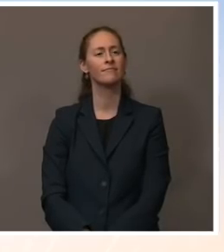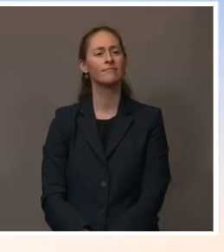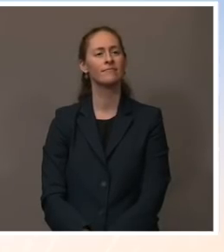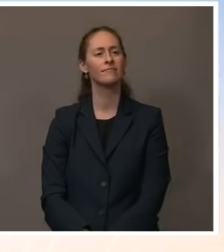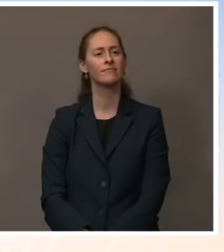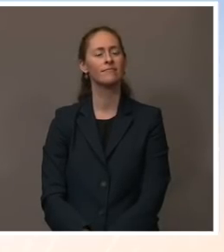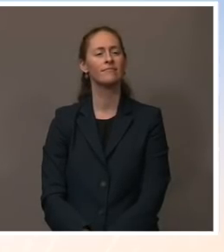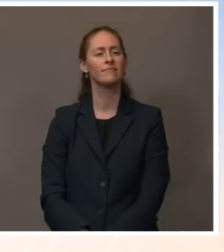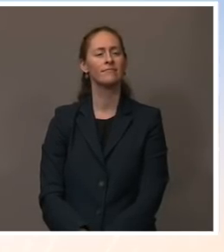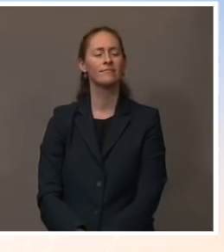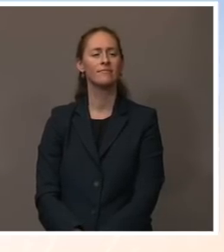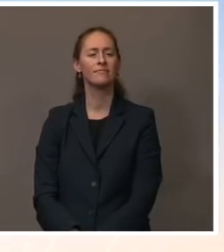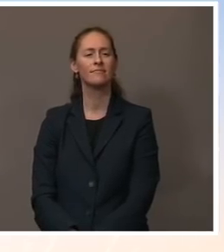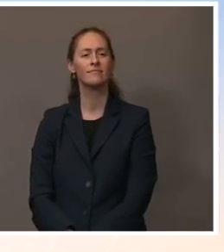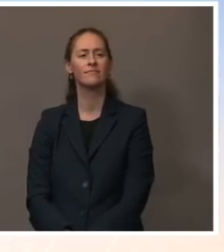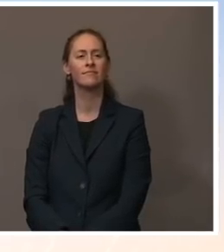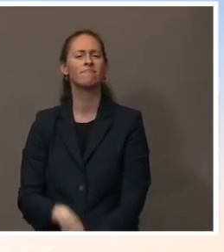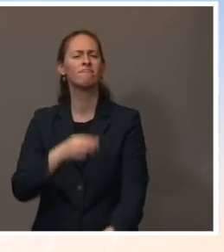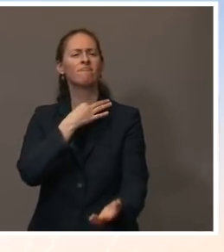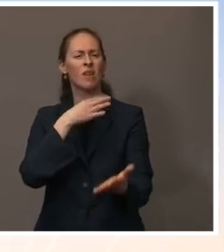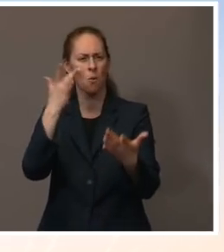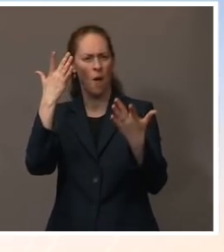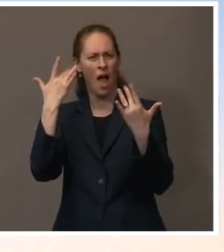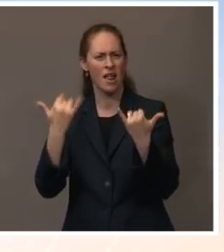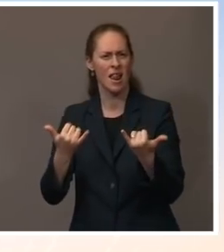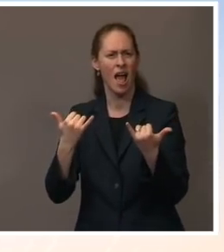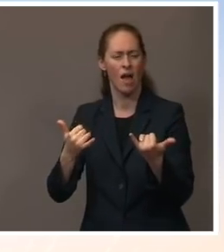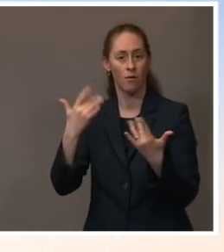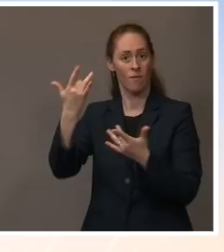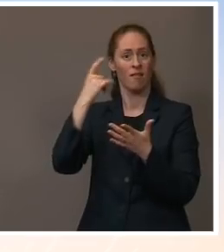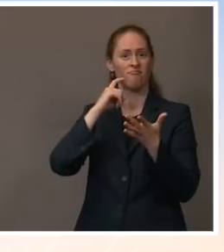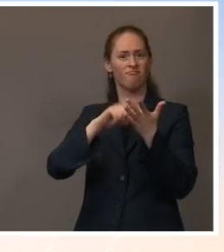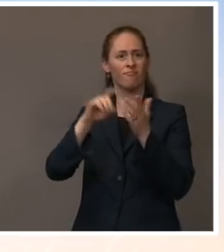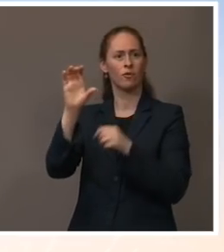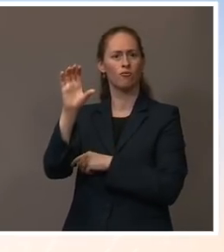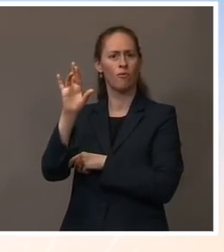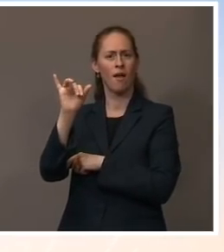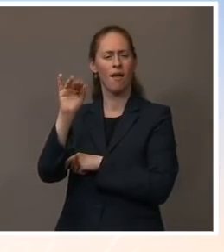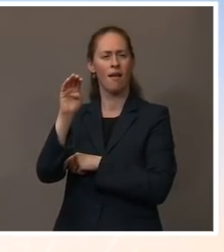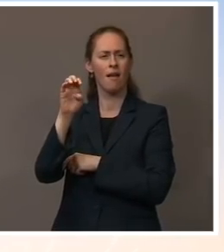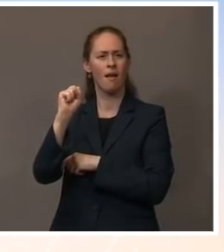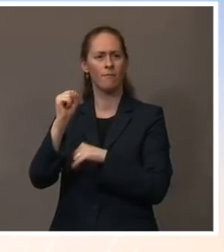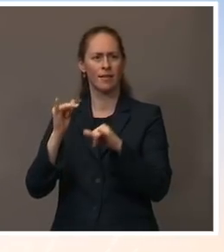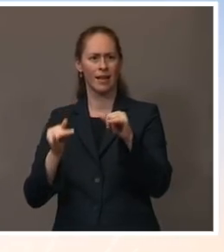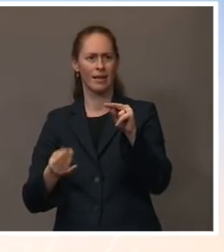Is it just because crime rates are up and the stats are out? Or why is this the week, of all the weeks,